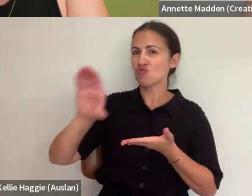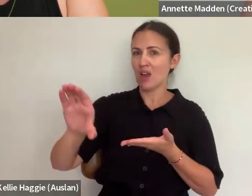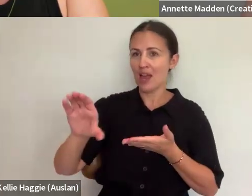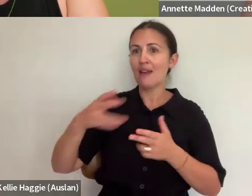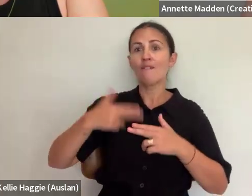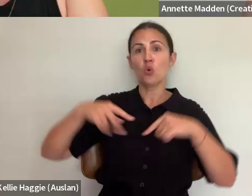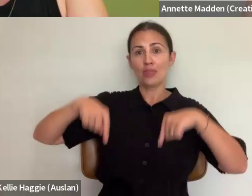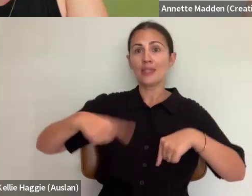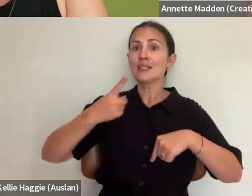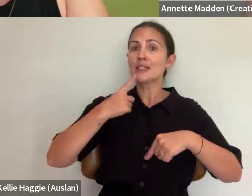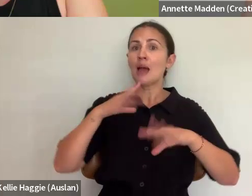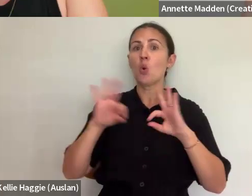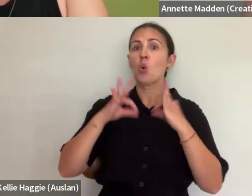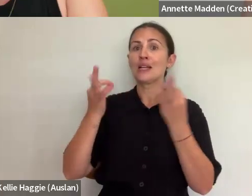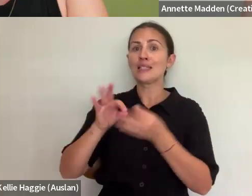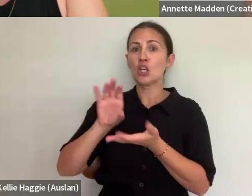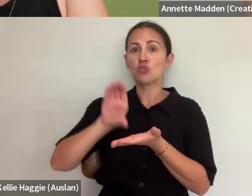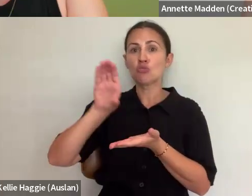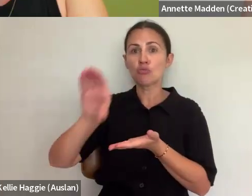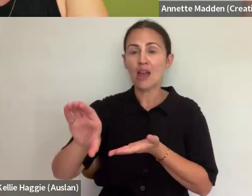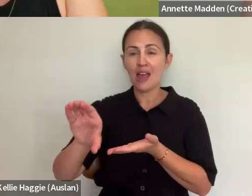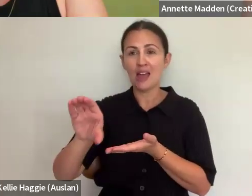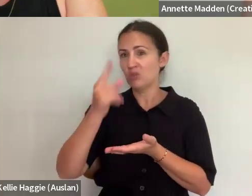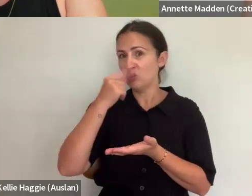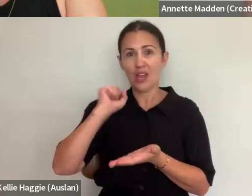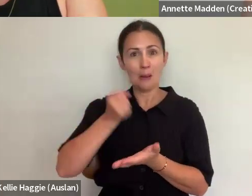So, whereas previously in an organisational program